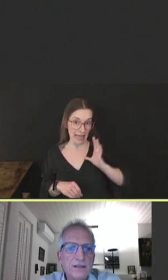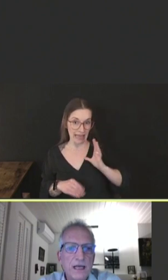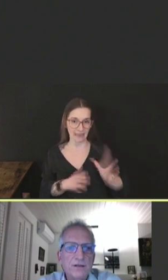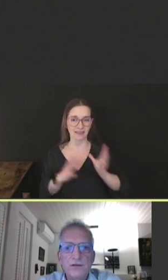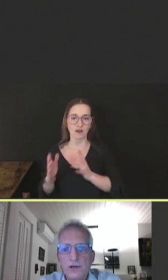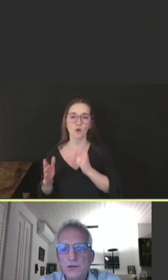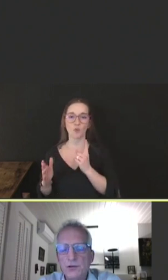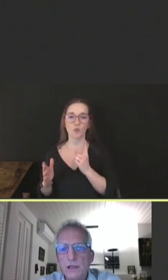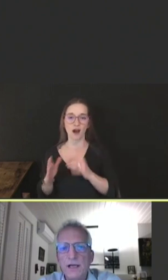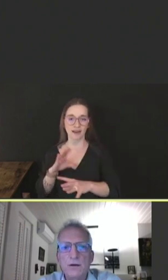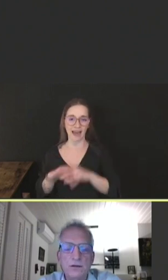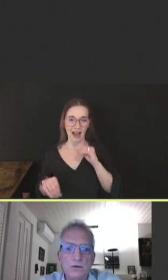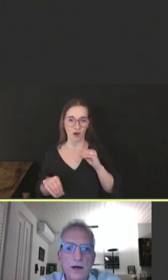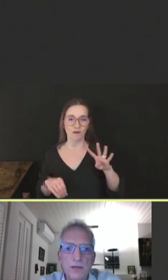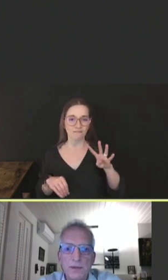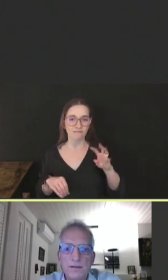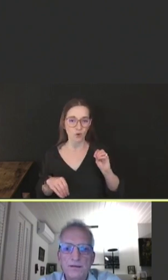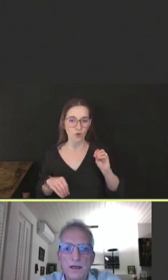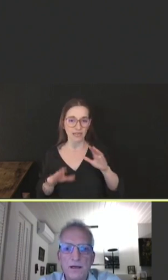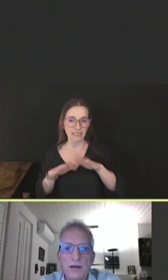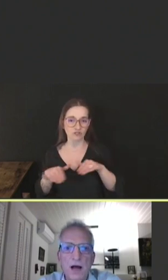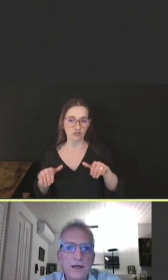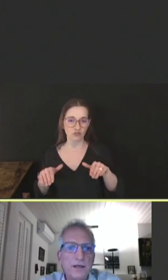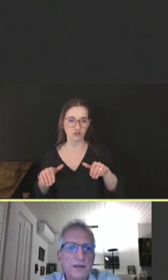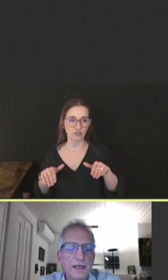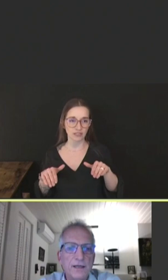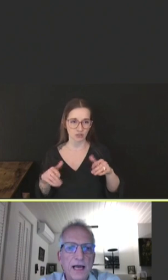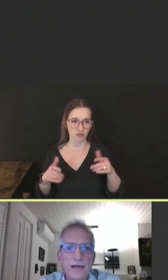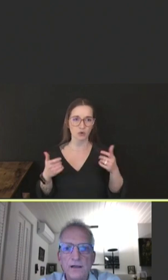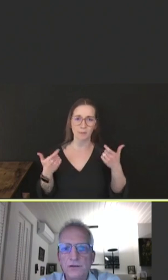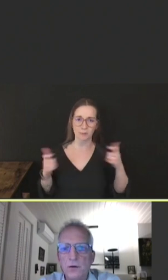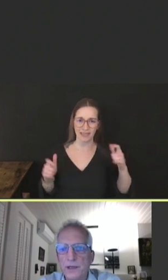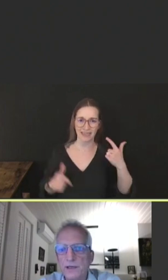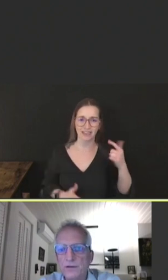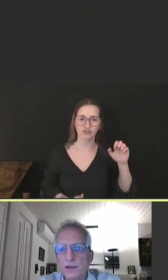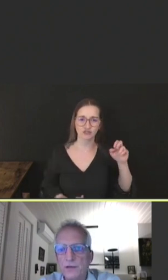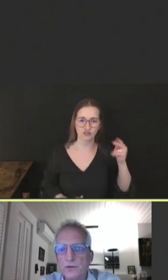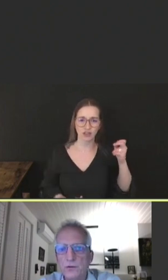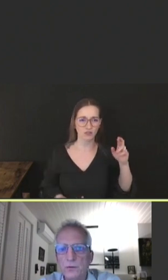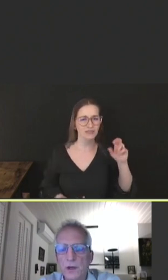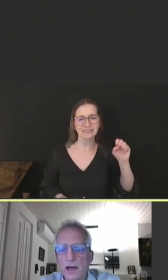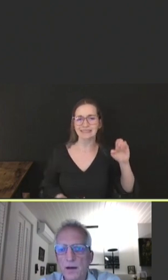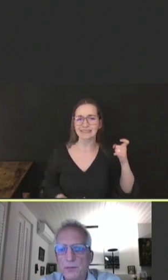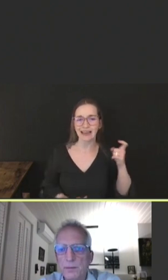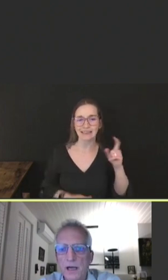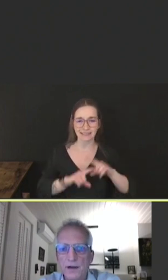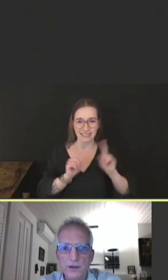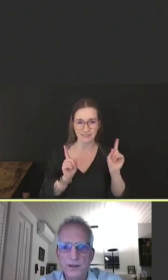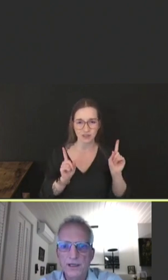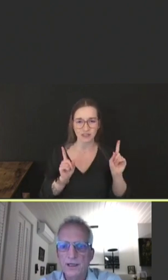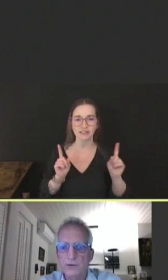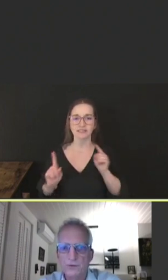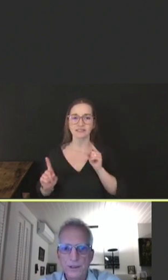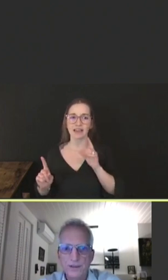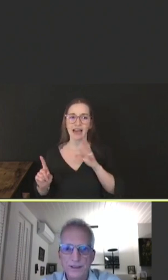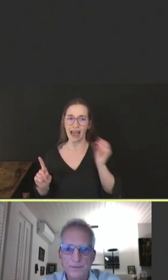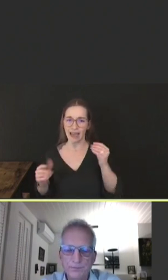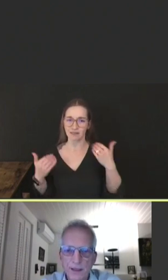sex differential and also quite a bit higher in adults compared to people under the age of 20.